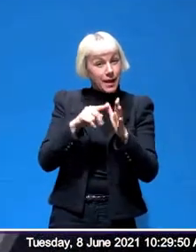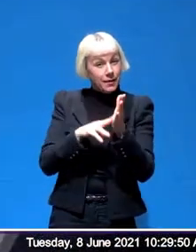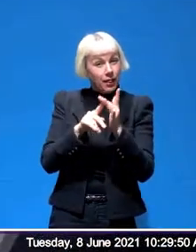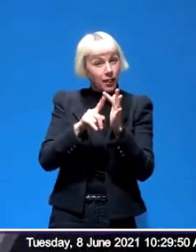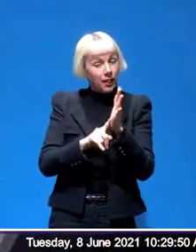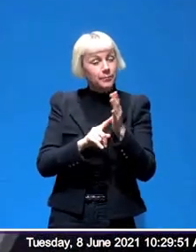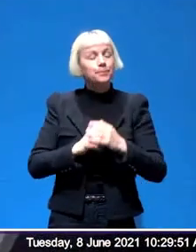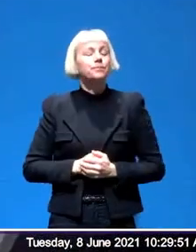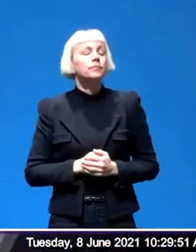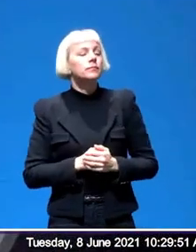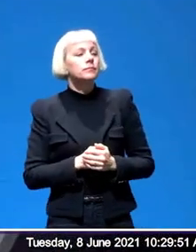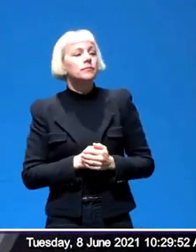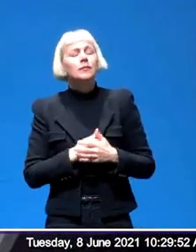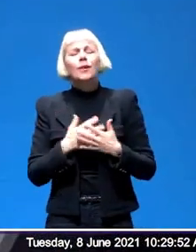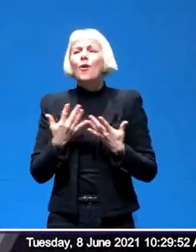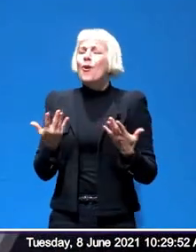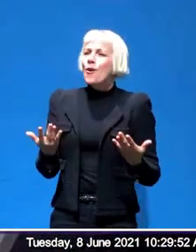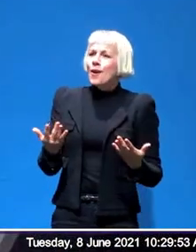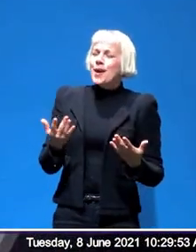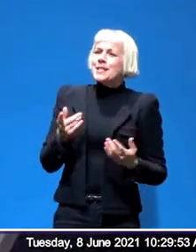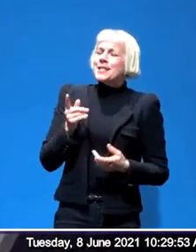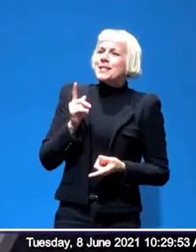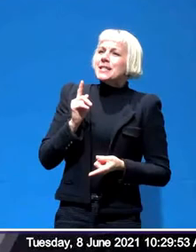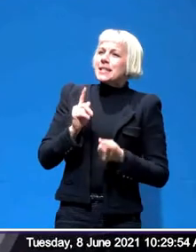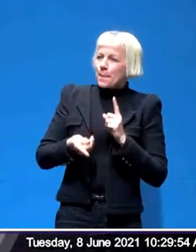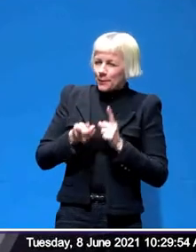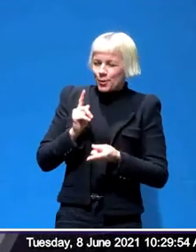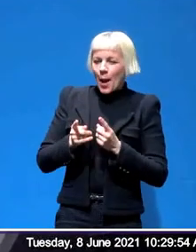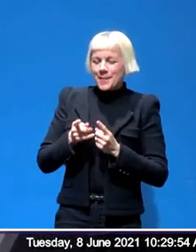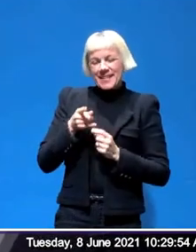On occasions I would say that if he needed something ---